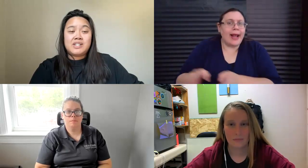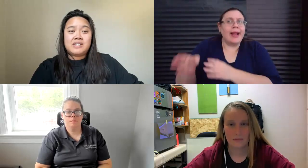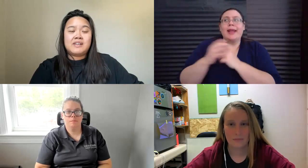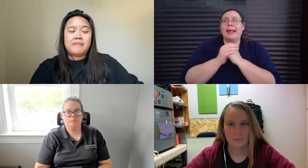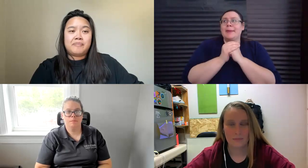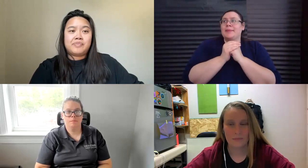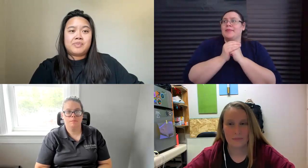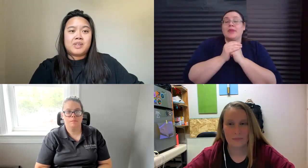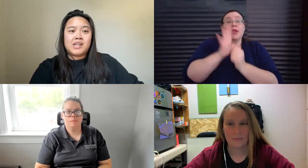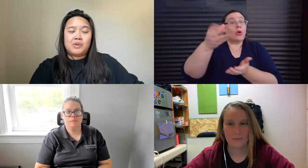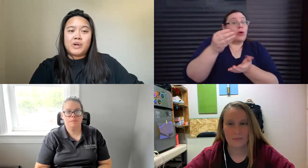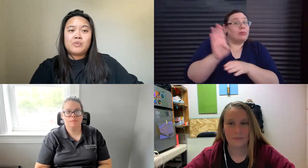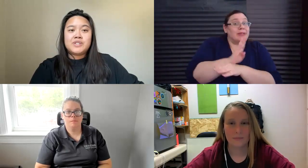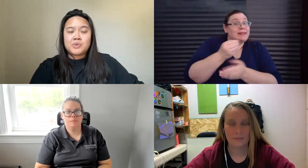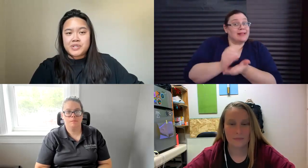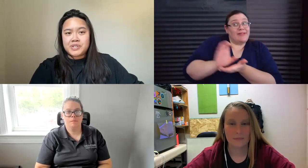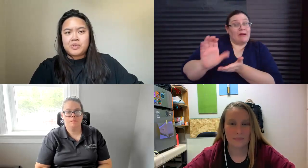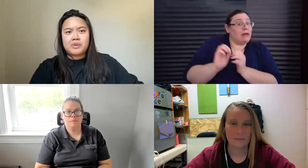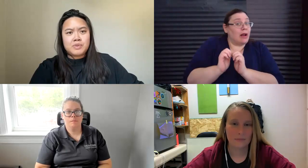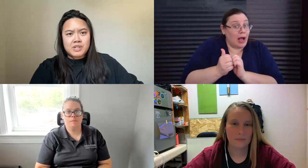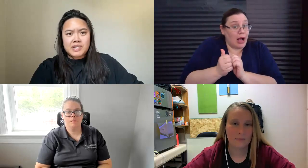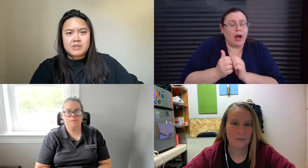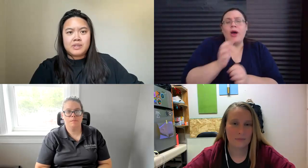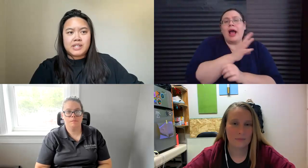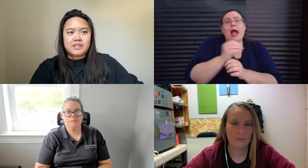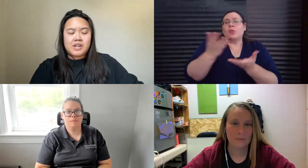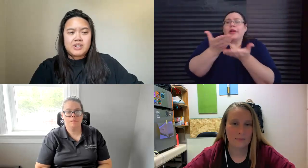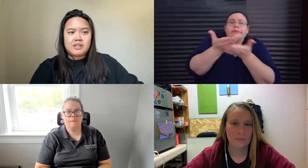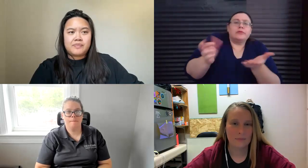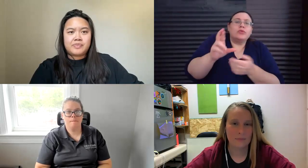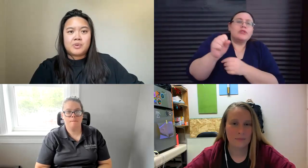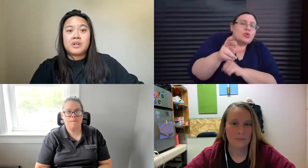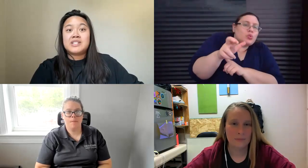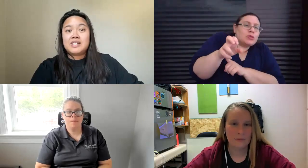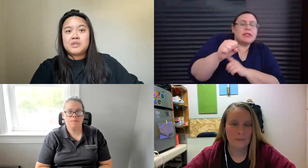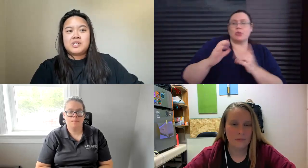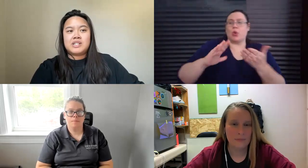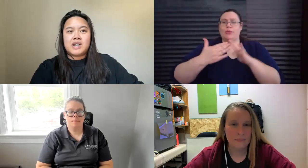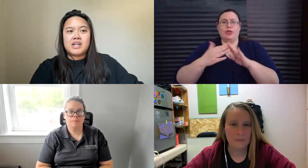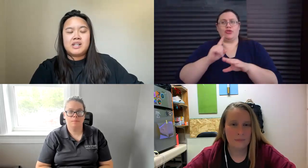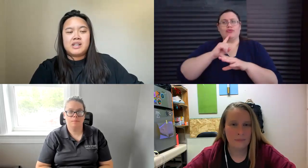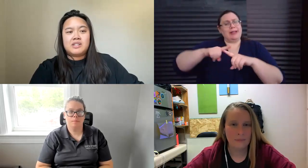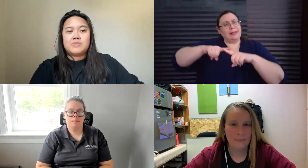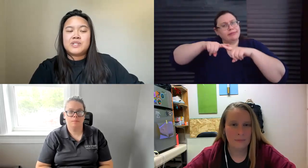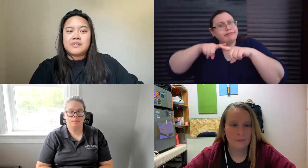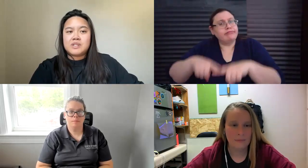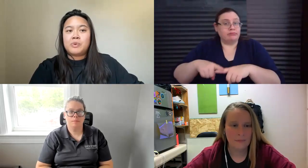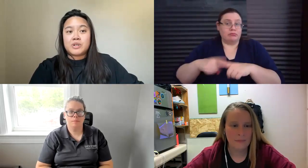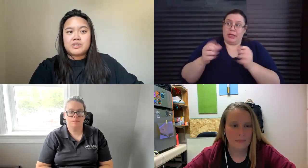funded, and what resources or communities you leaned on or continue to lean onto receive